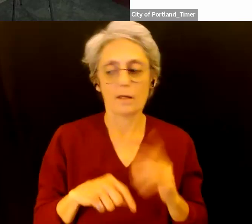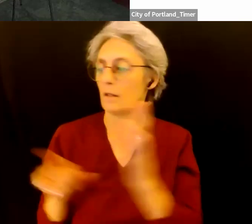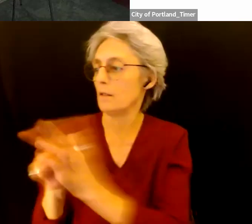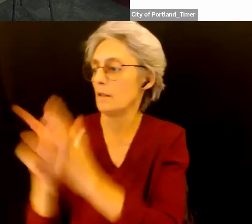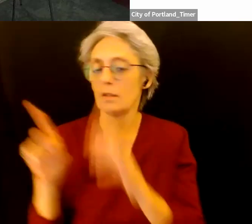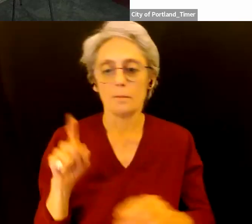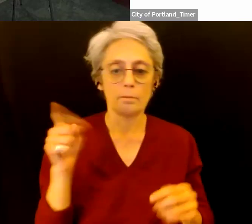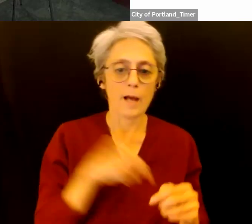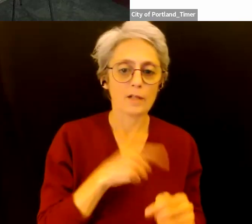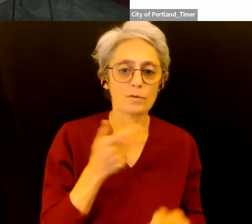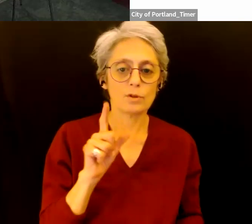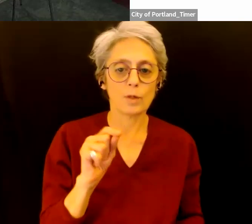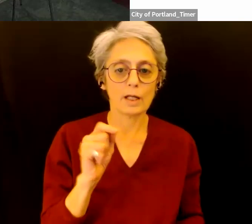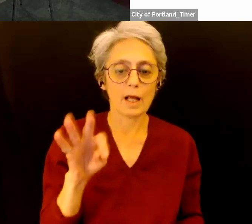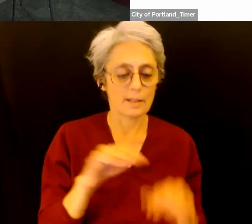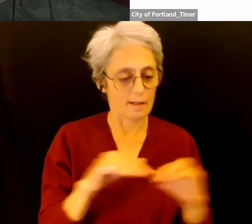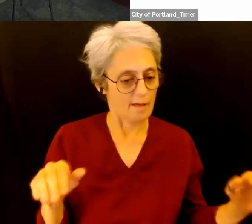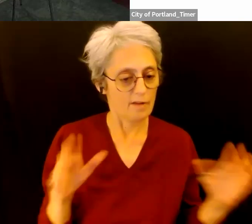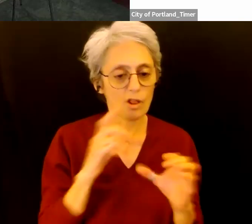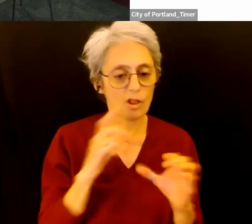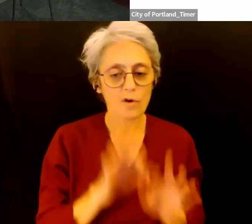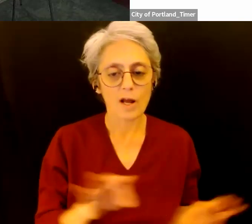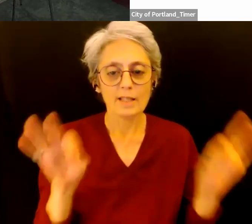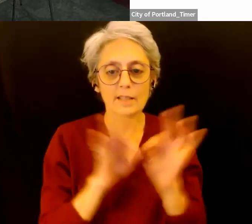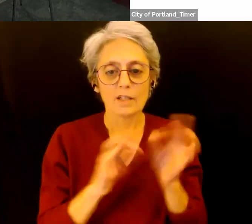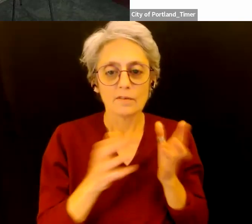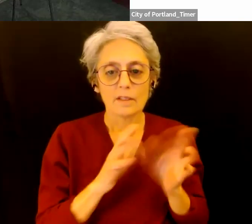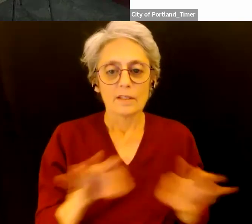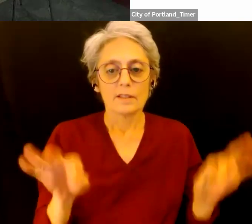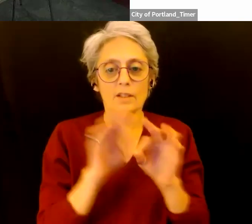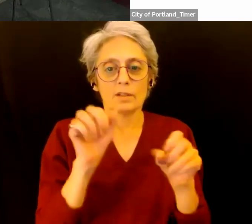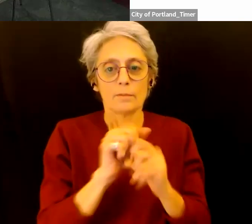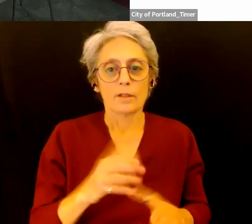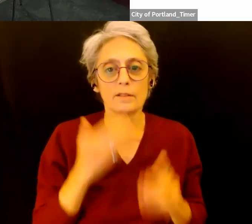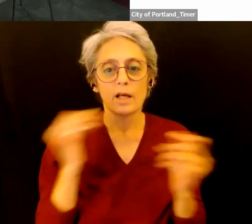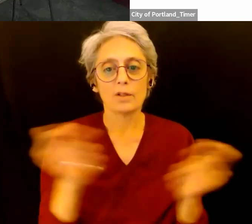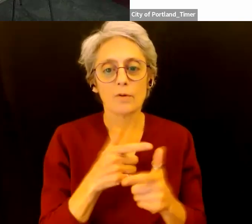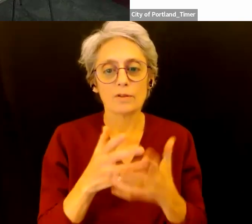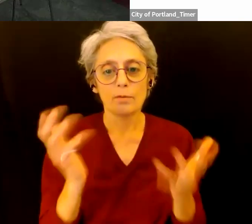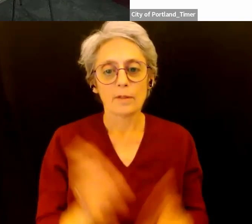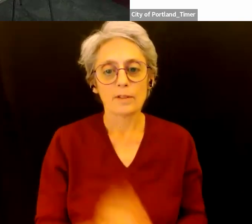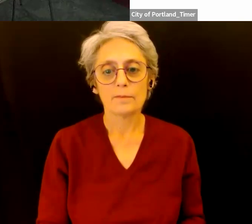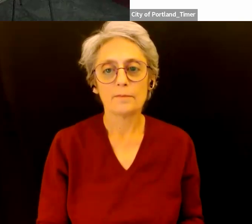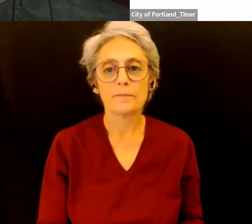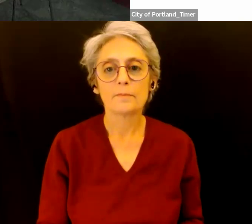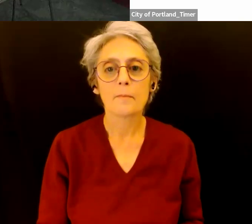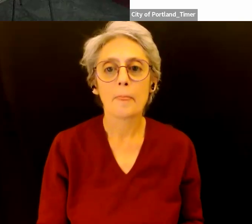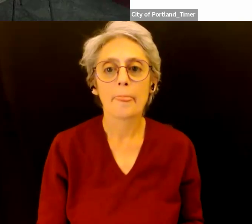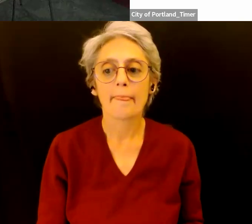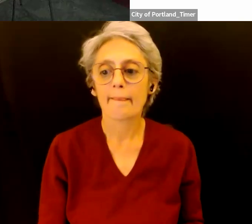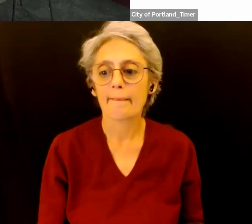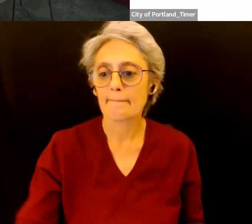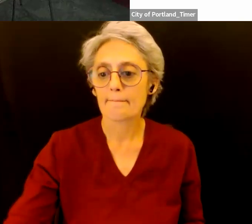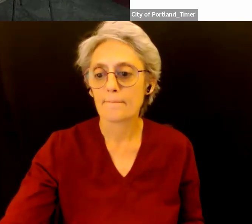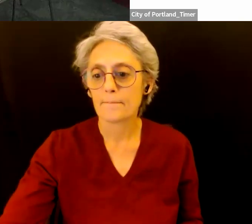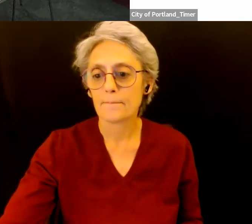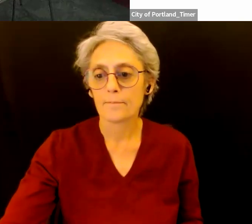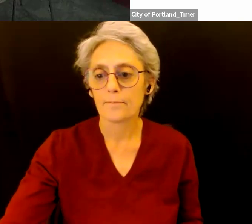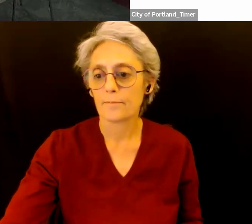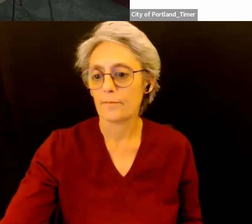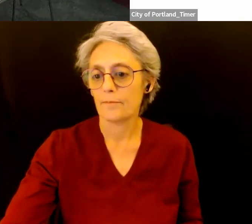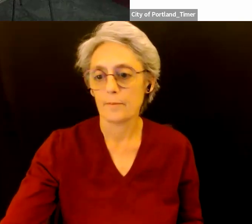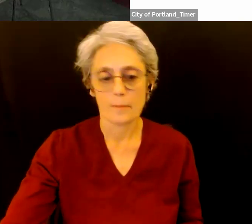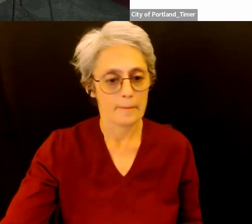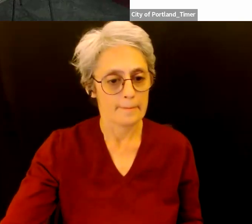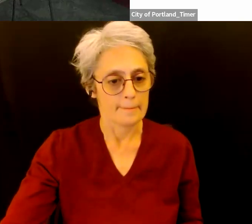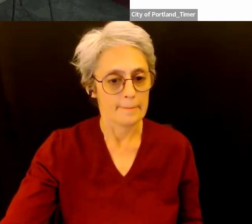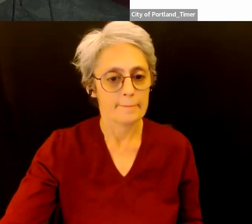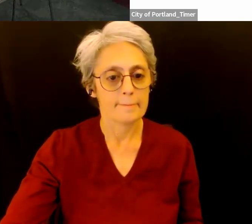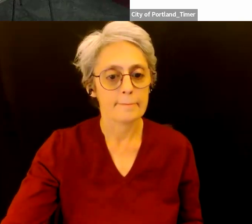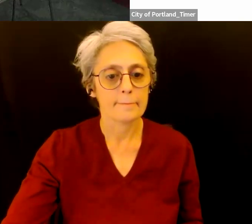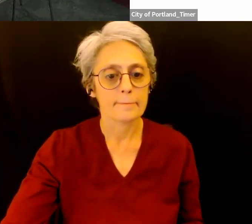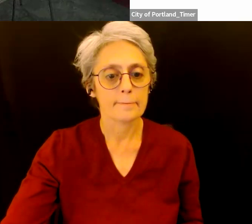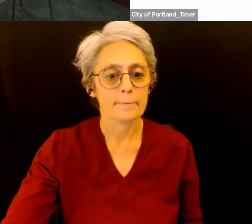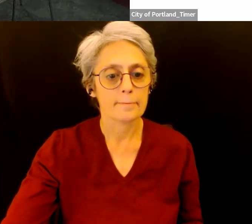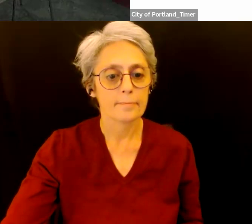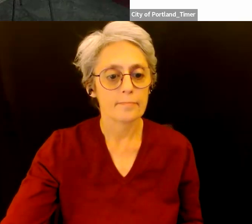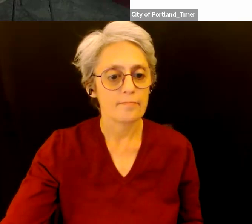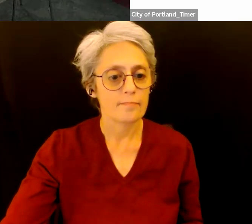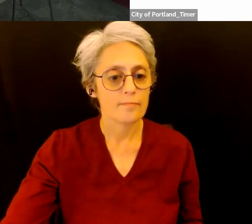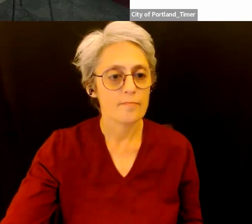Let's look for essential services and essential employees. Thank you all so much.